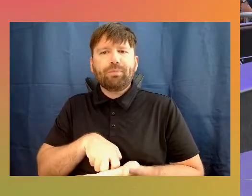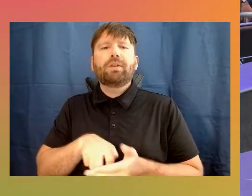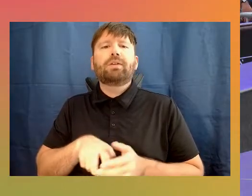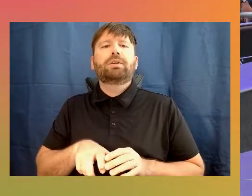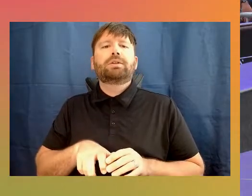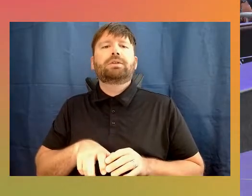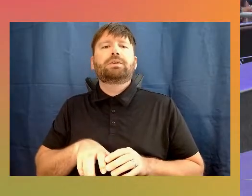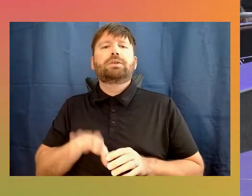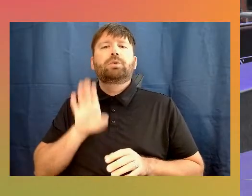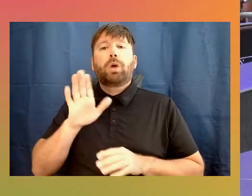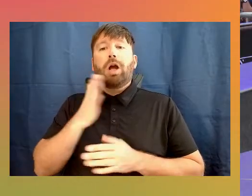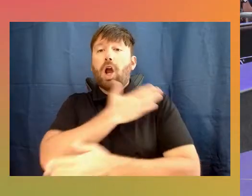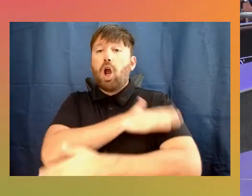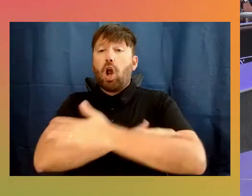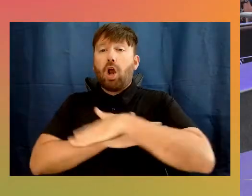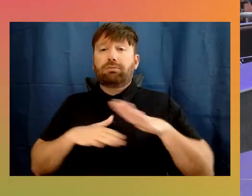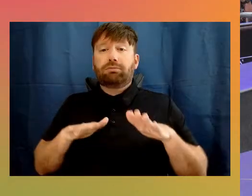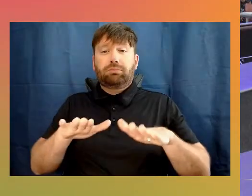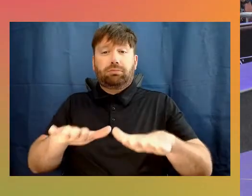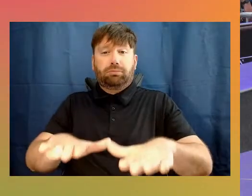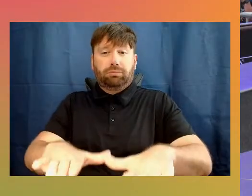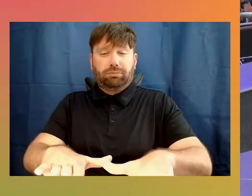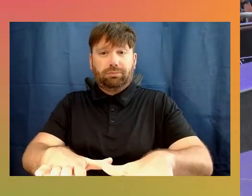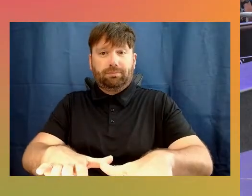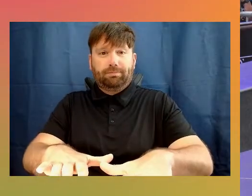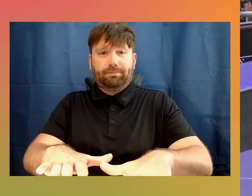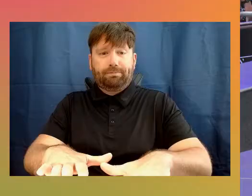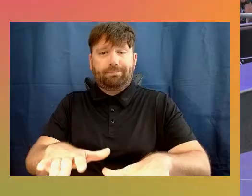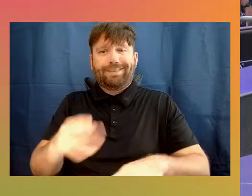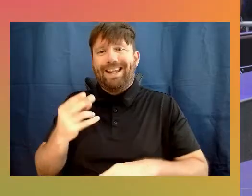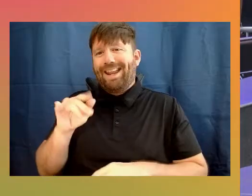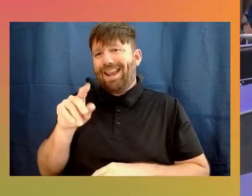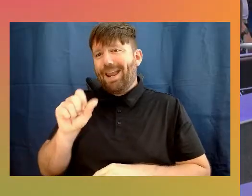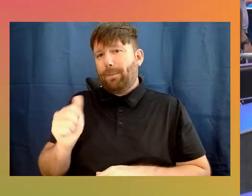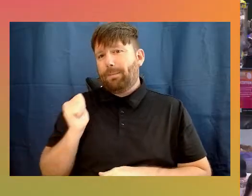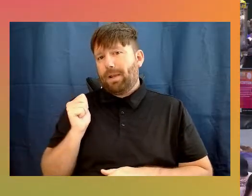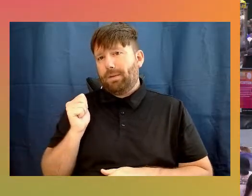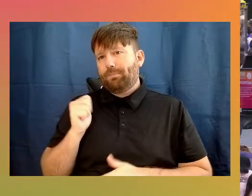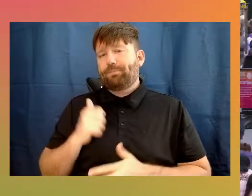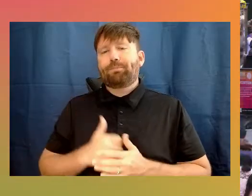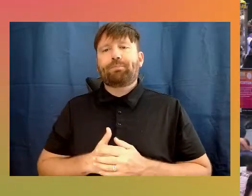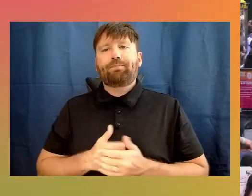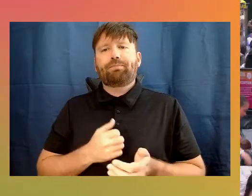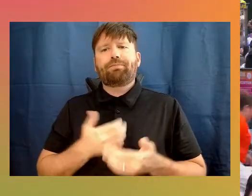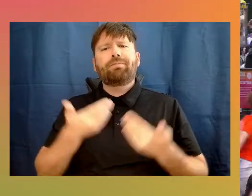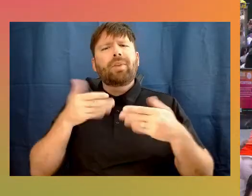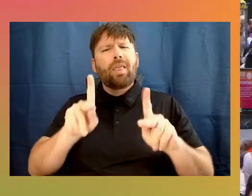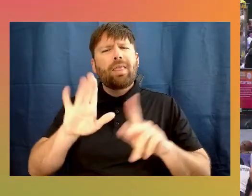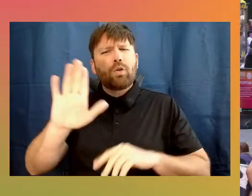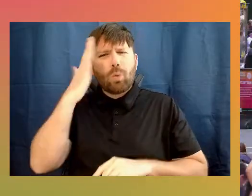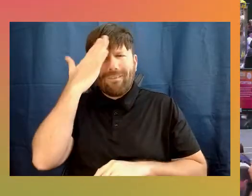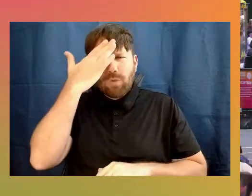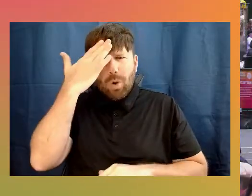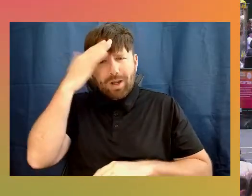BIG TOES TOUCHING. KNEES WIDER THAN THE HIPS. EXTEND THE ARMS FORWARD.